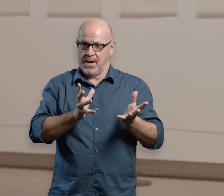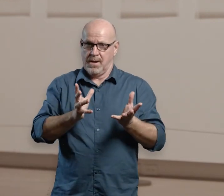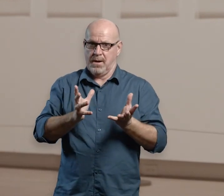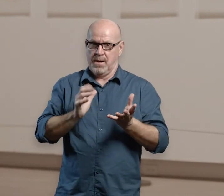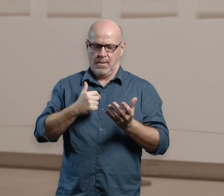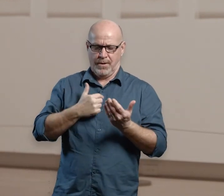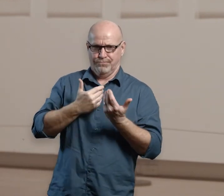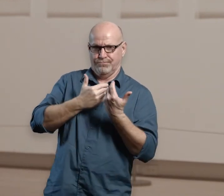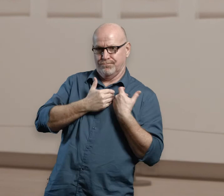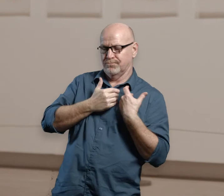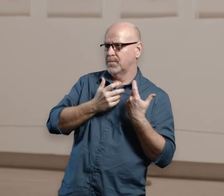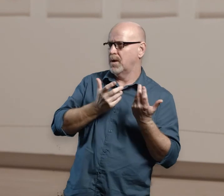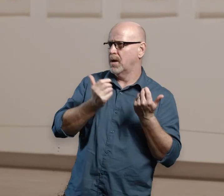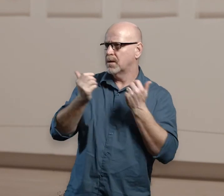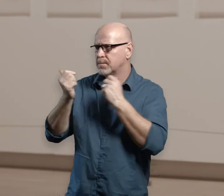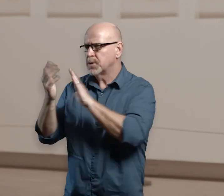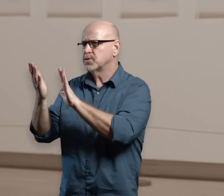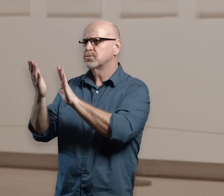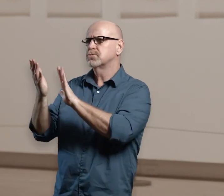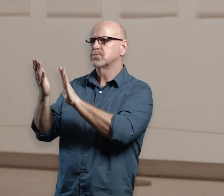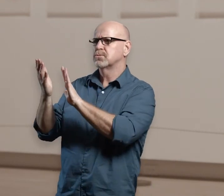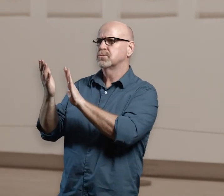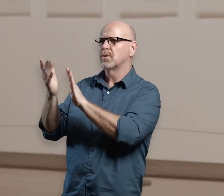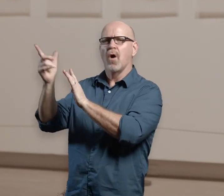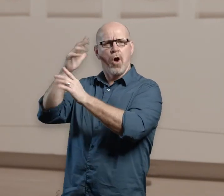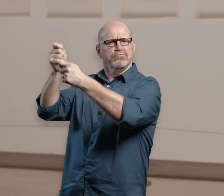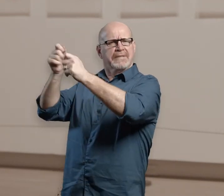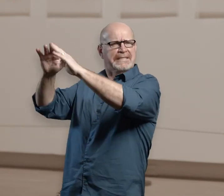way of establishing a new standard of artistic excellence.